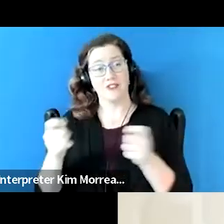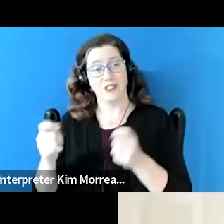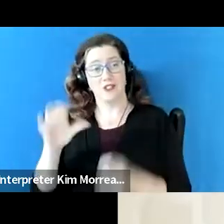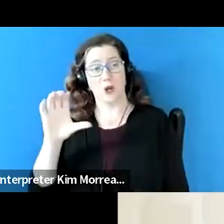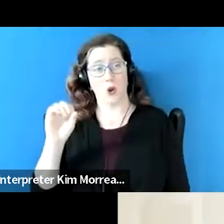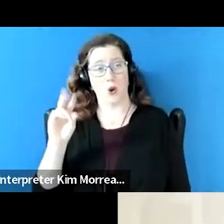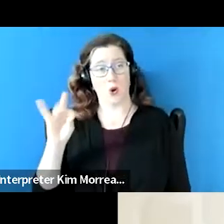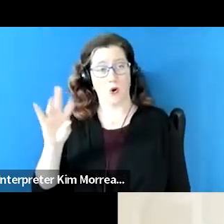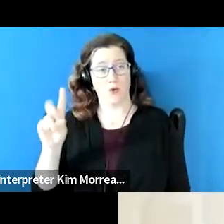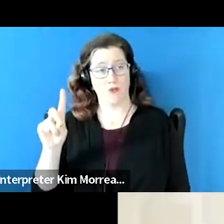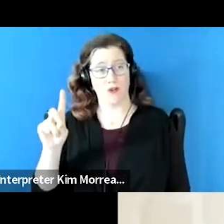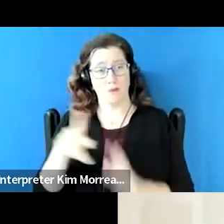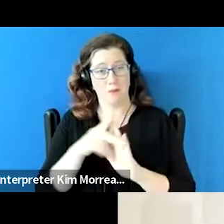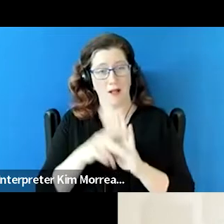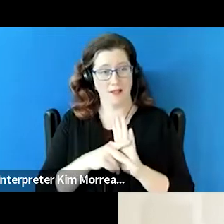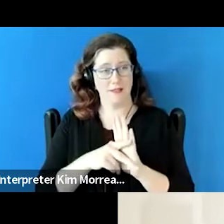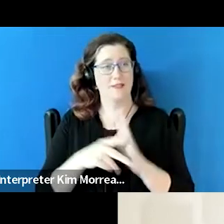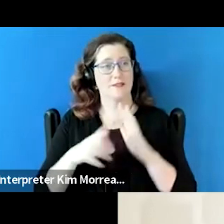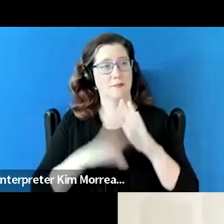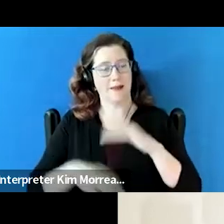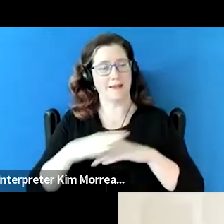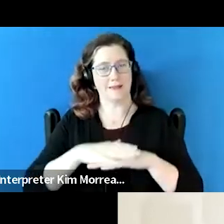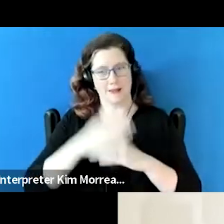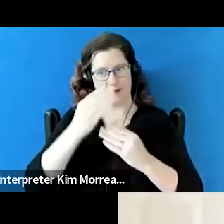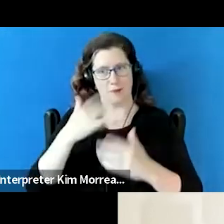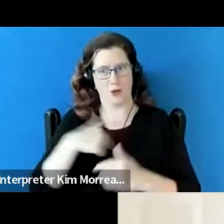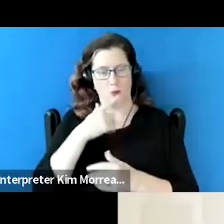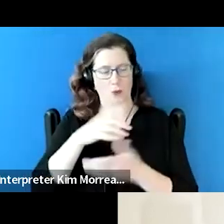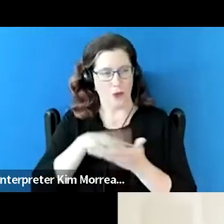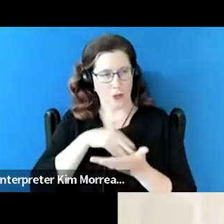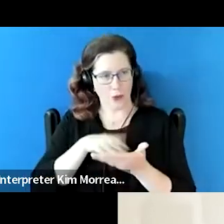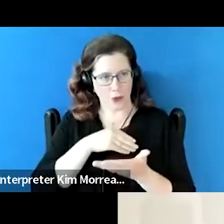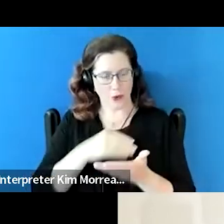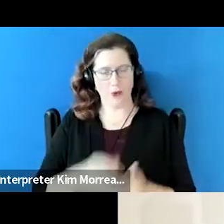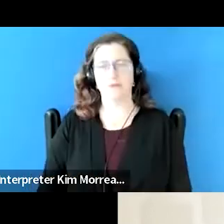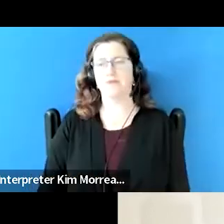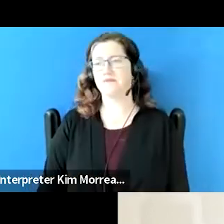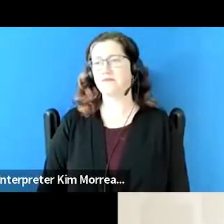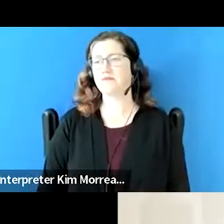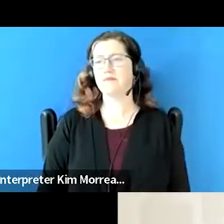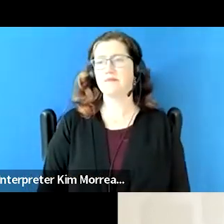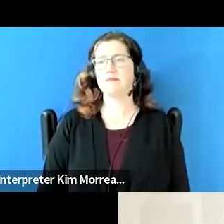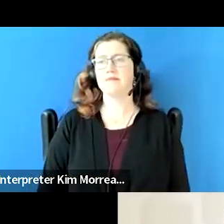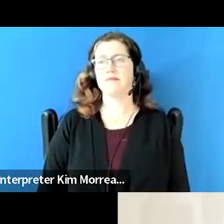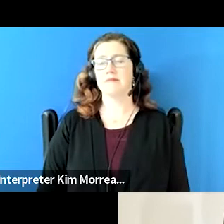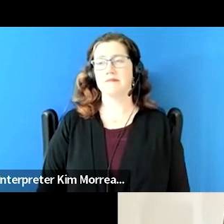based on data we were learning, et cetera. I'll say something else that I started doing,